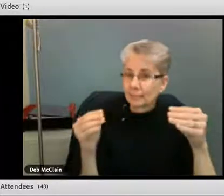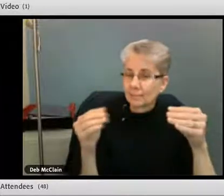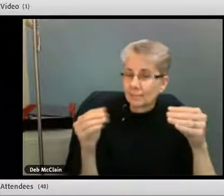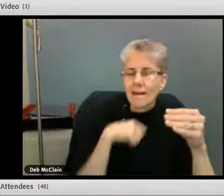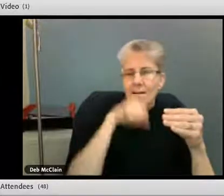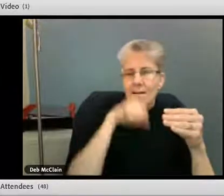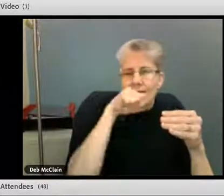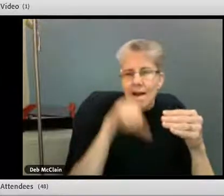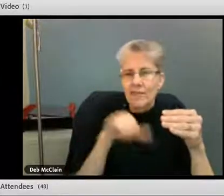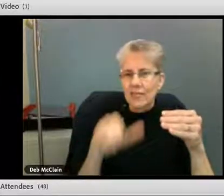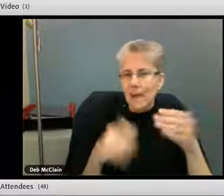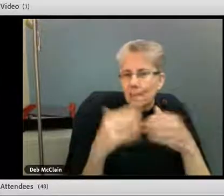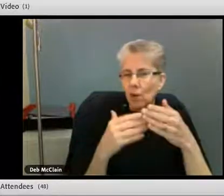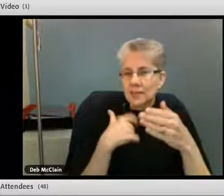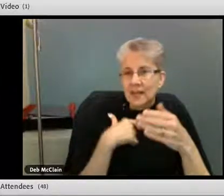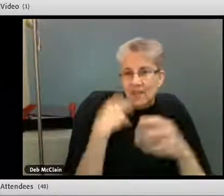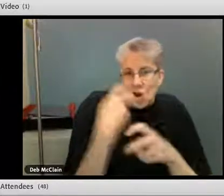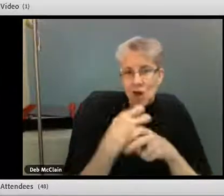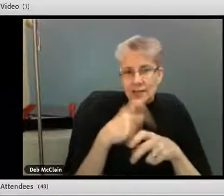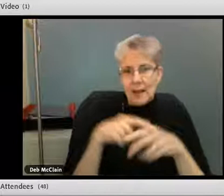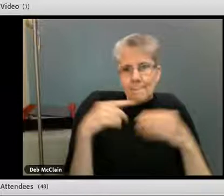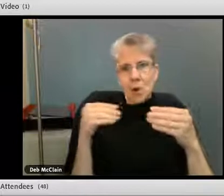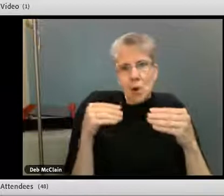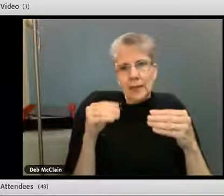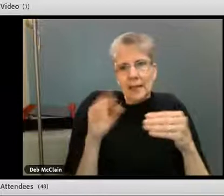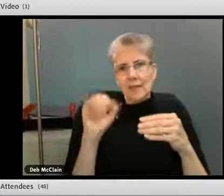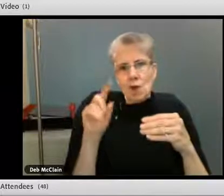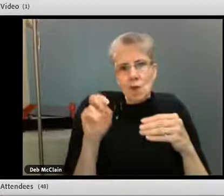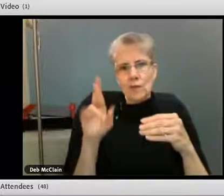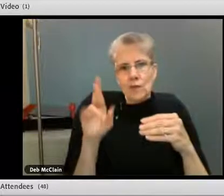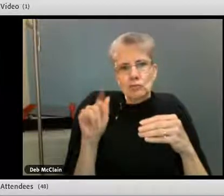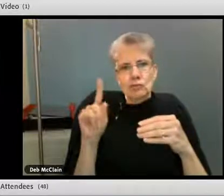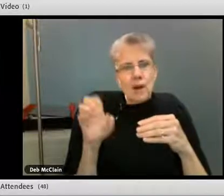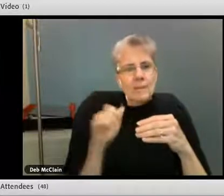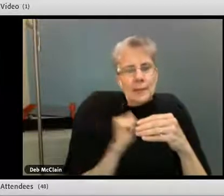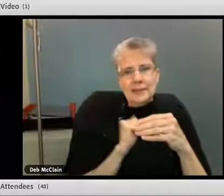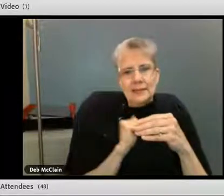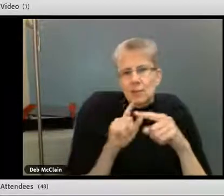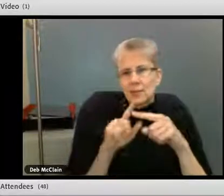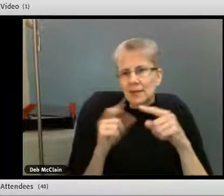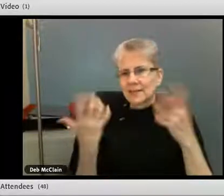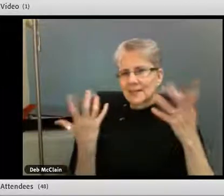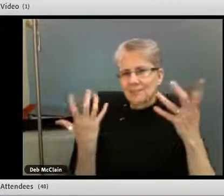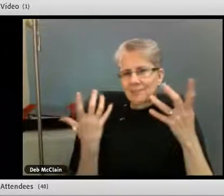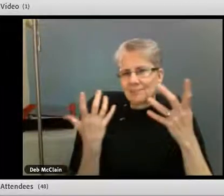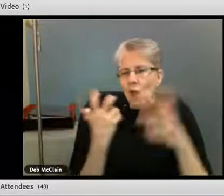marketing with Overdrive. I mean, it's hard to show people reading computers and stuff like that.